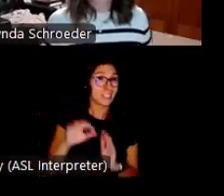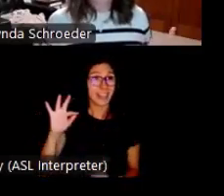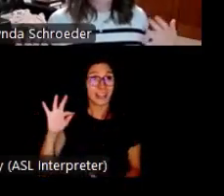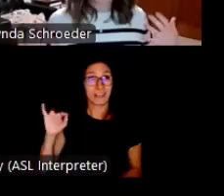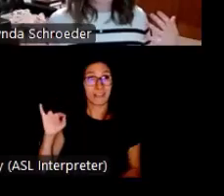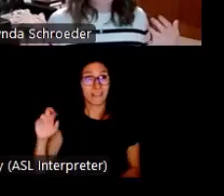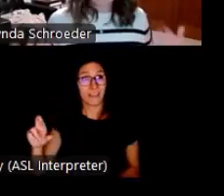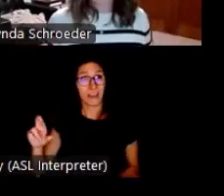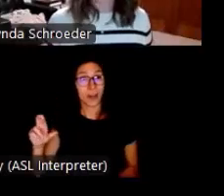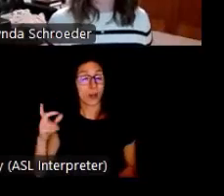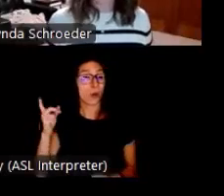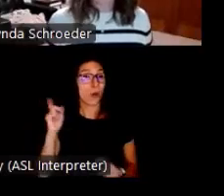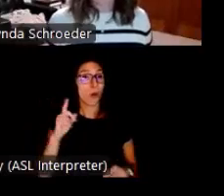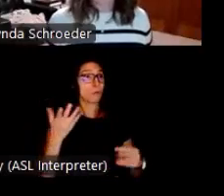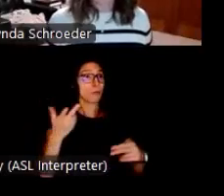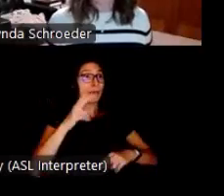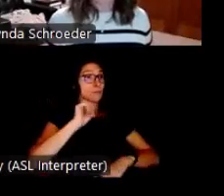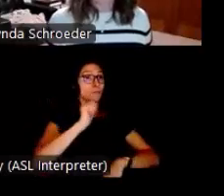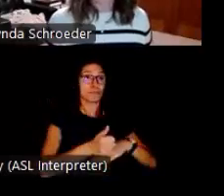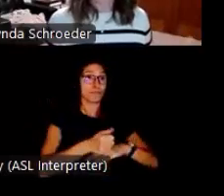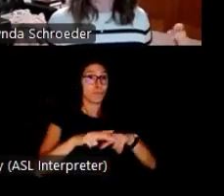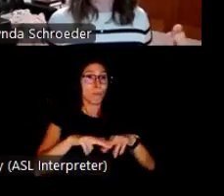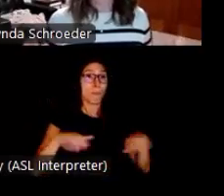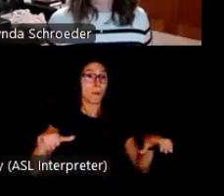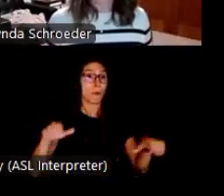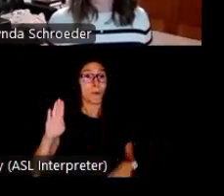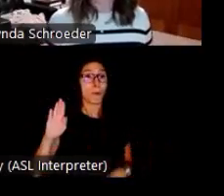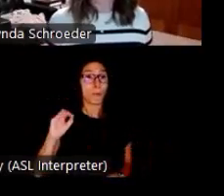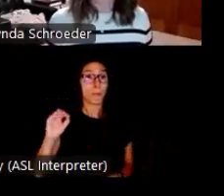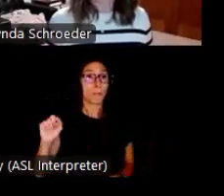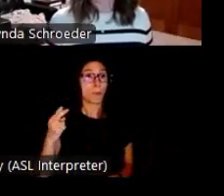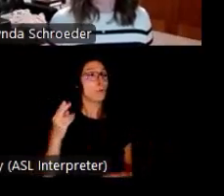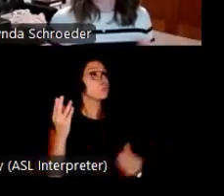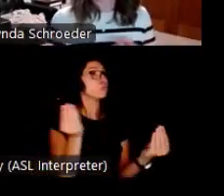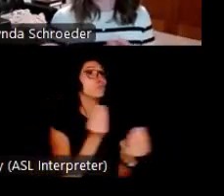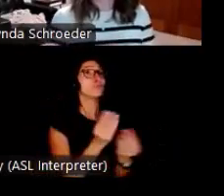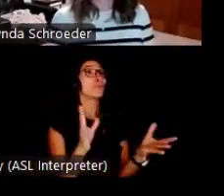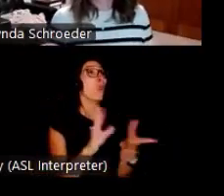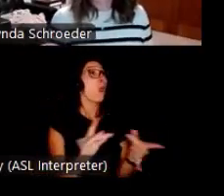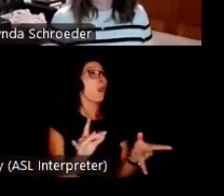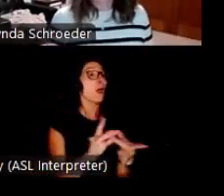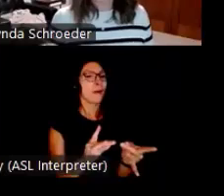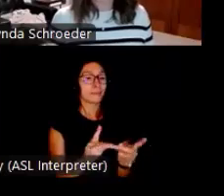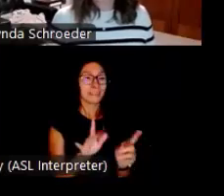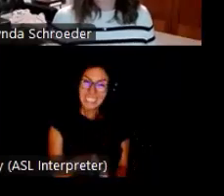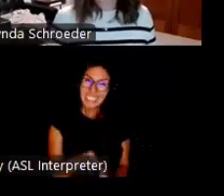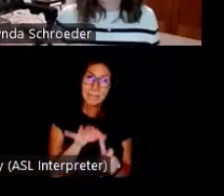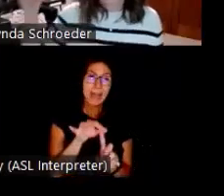This is a great place to do knowledge translation, especially if you're trying to reach community and not